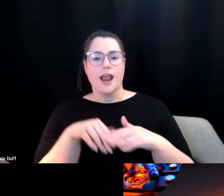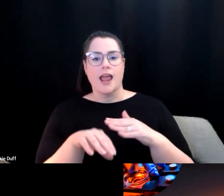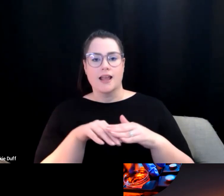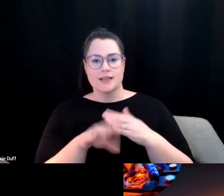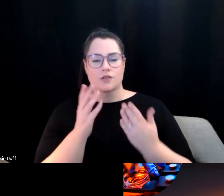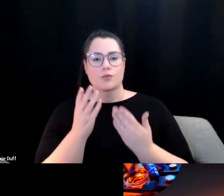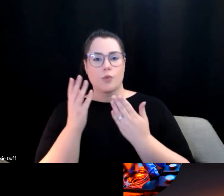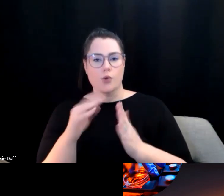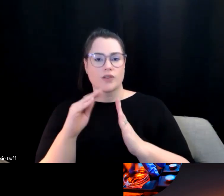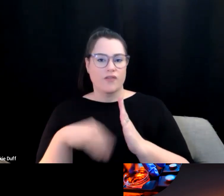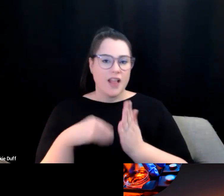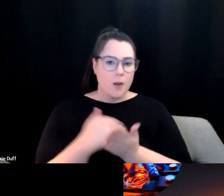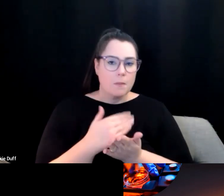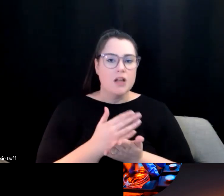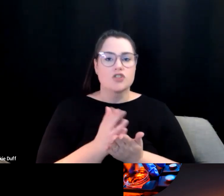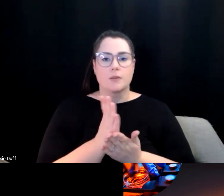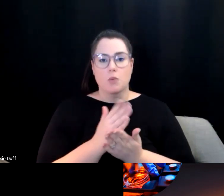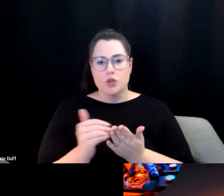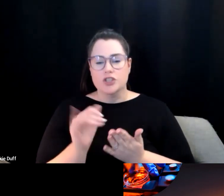and fill out the budget if you need to.